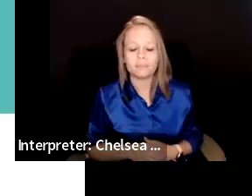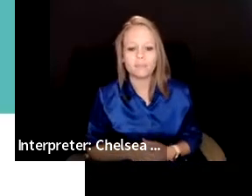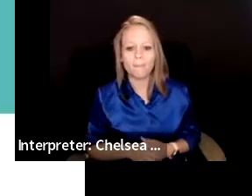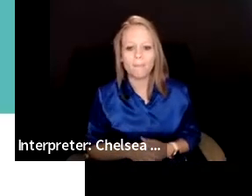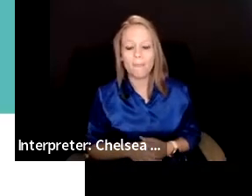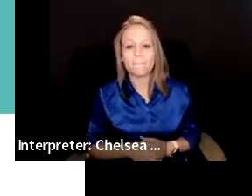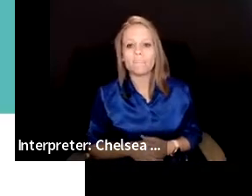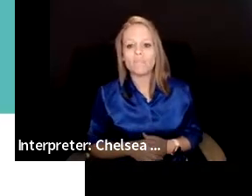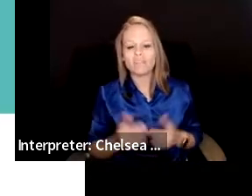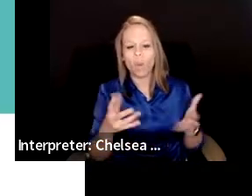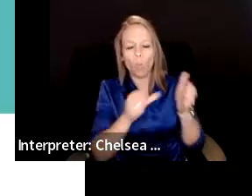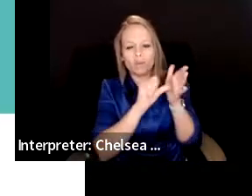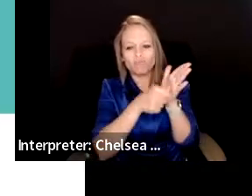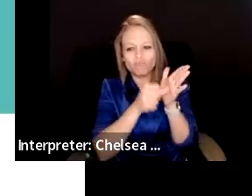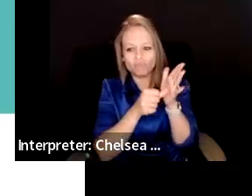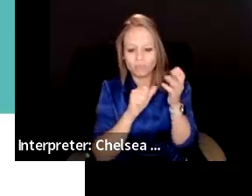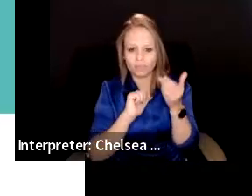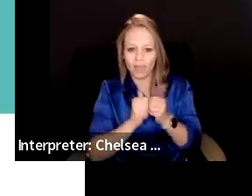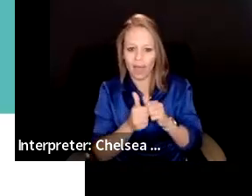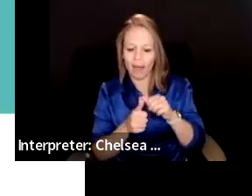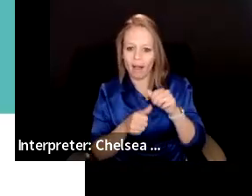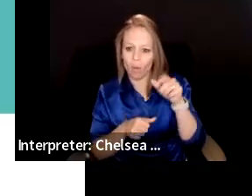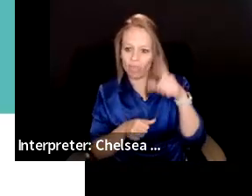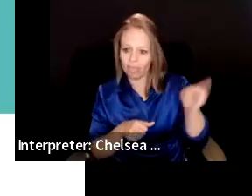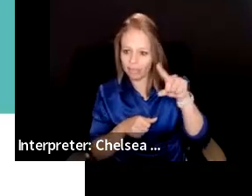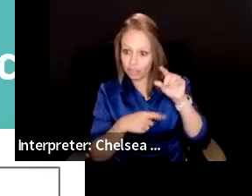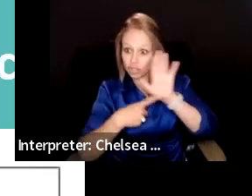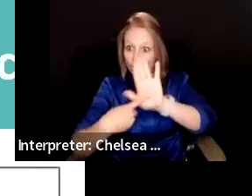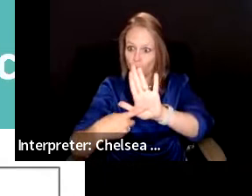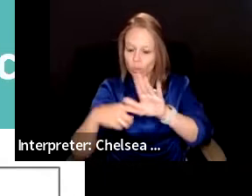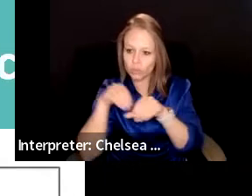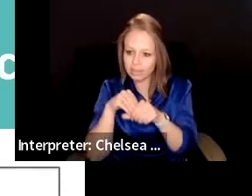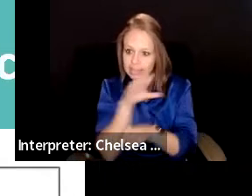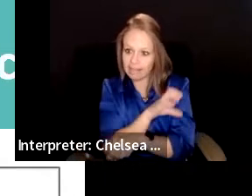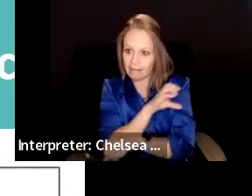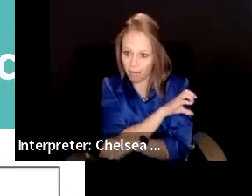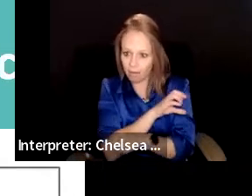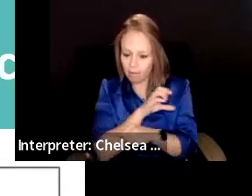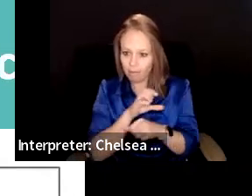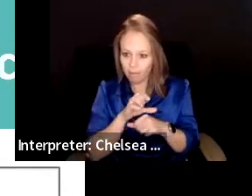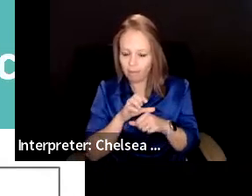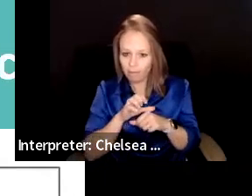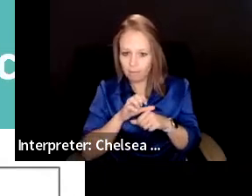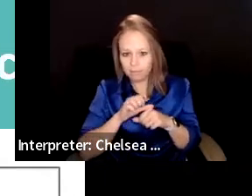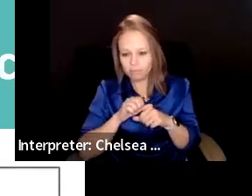Real quickly I want to highlight a couple of ways in which it manifest in clinical practice to bring this home. For example,